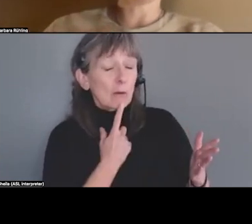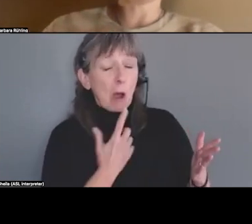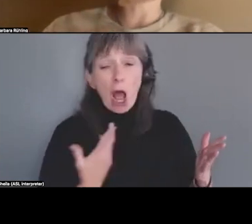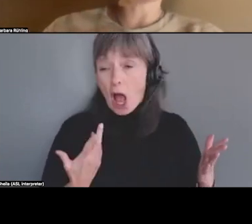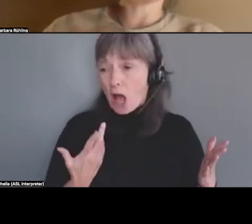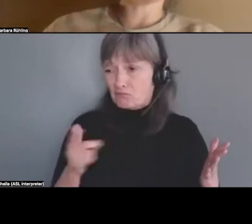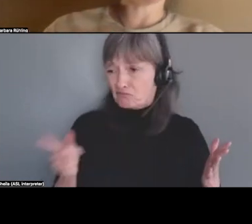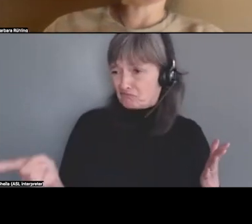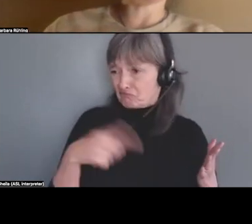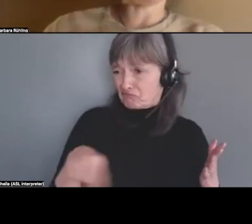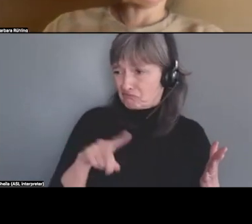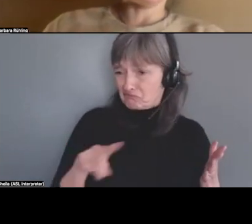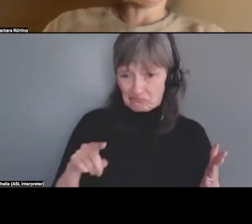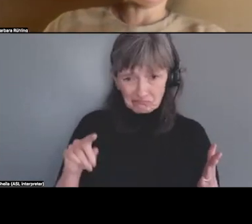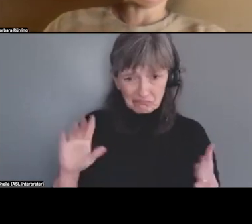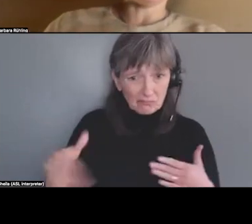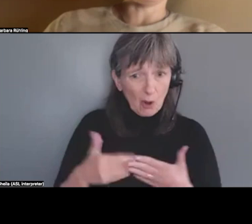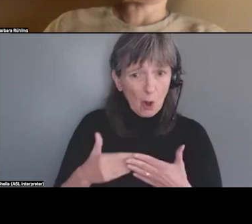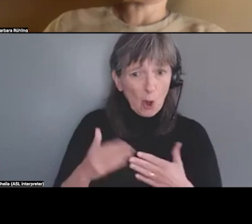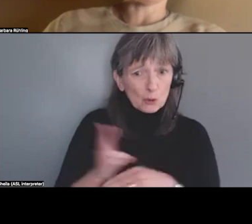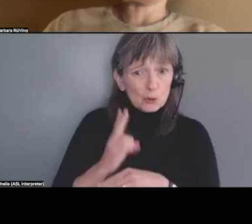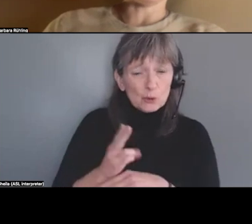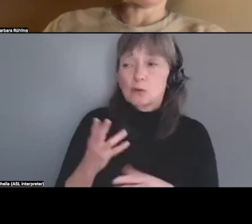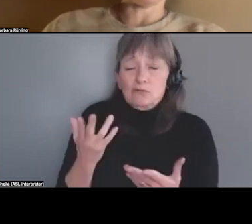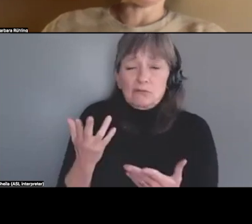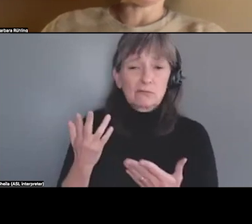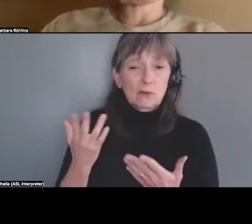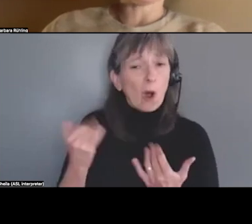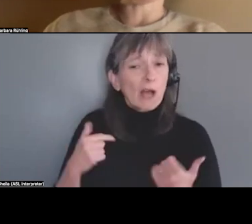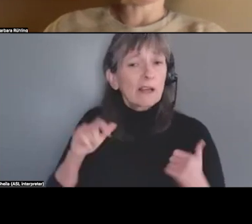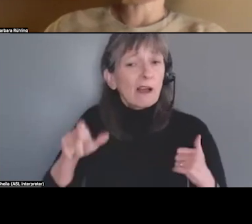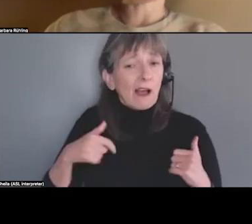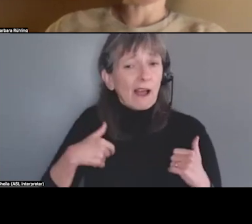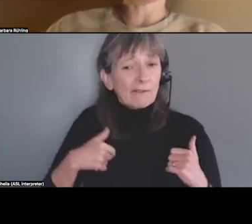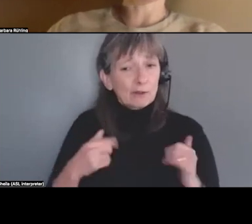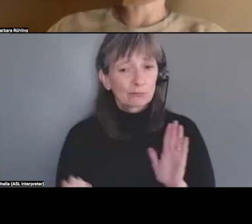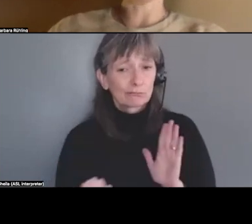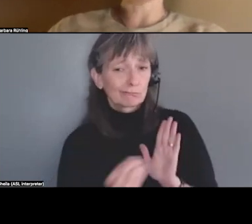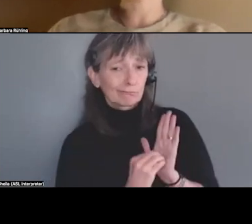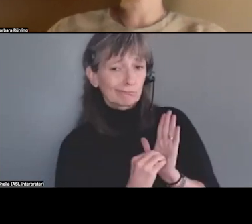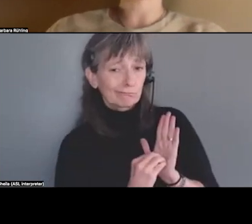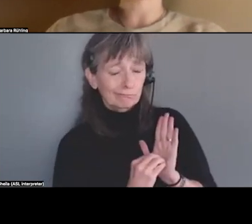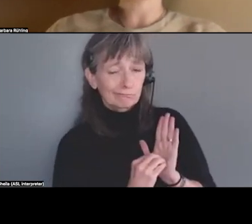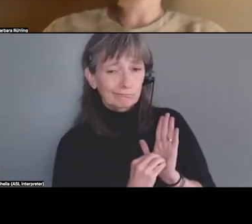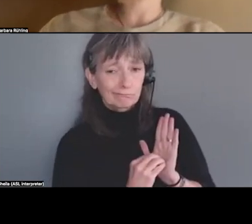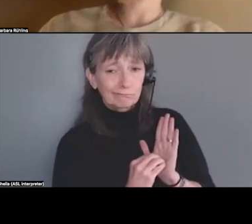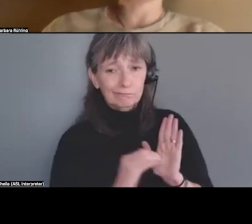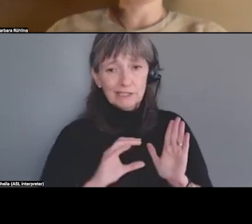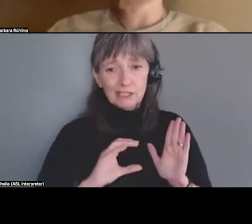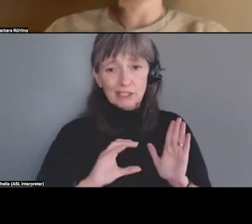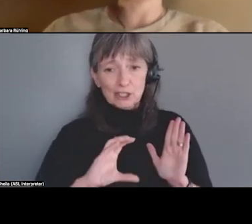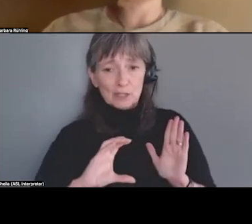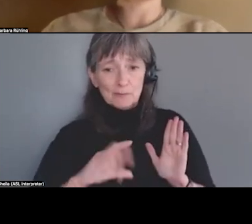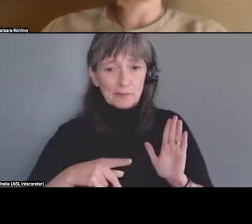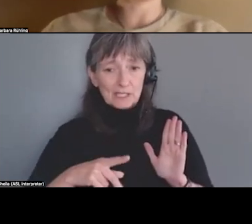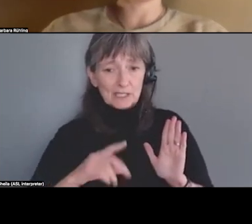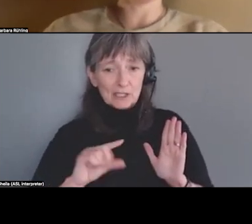I use ChatGPT to help me edit these paragraphs,' when I feel strongly I'm still the author and this